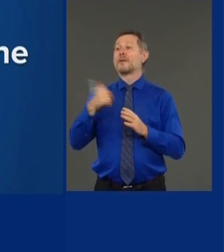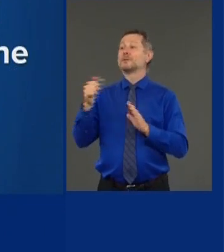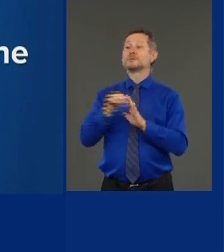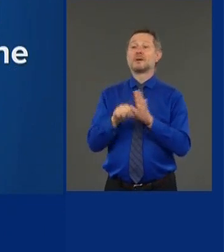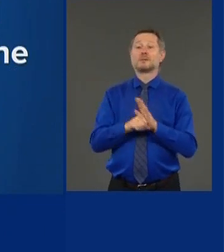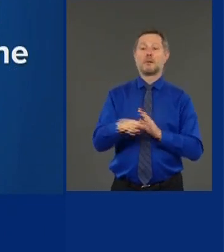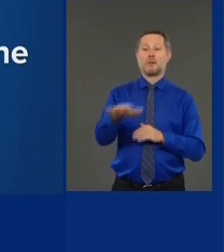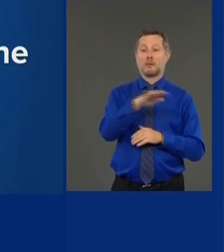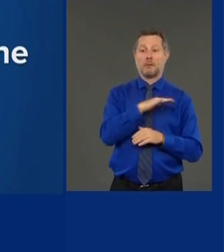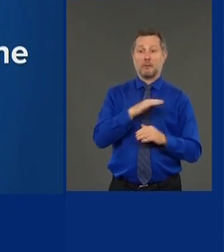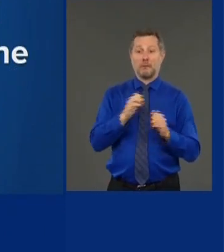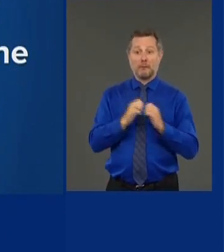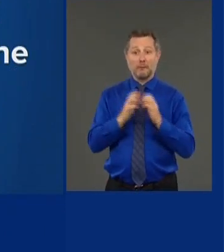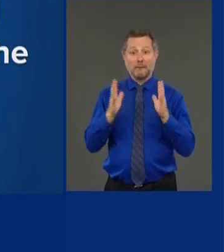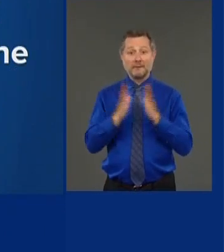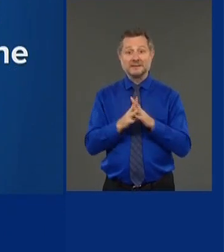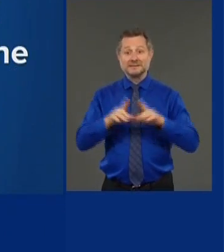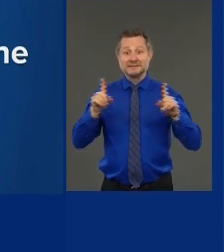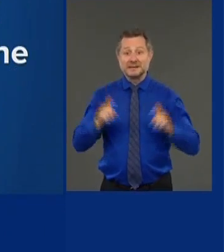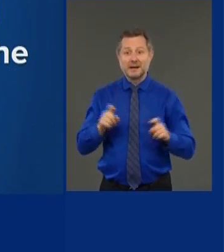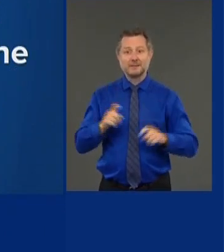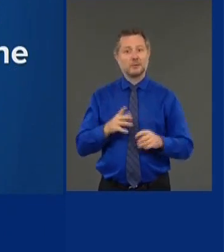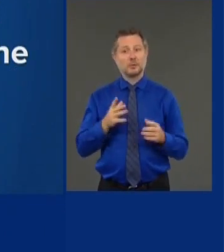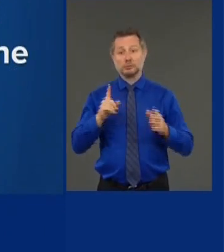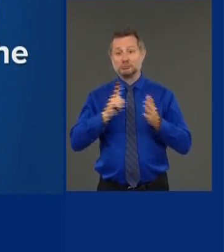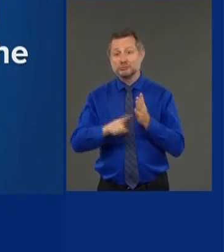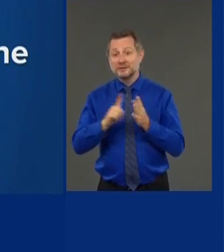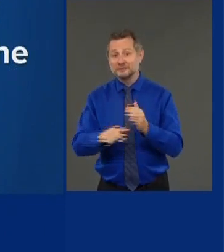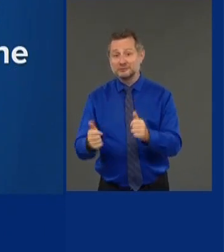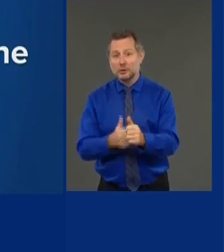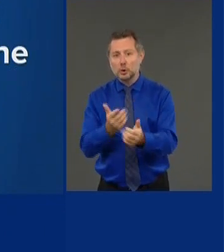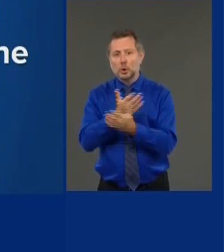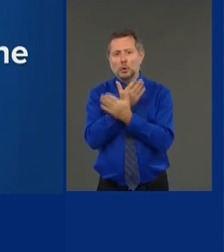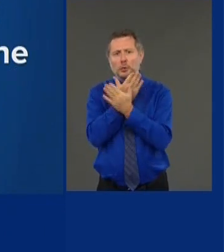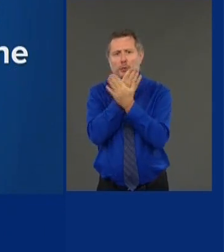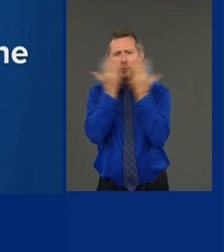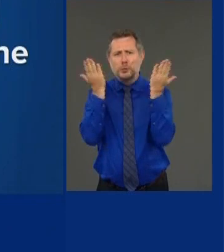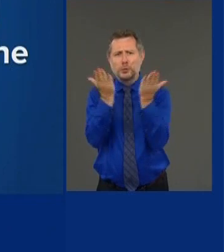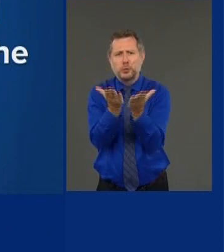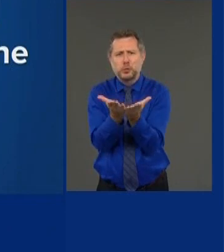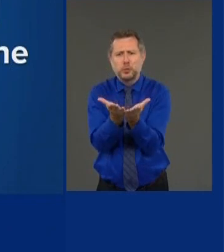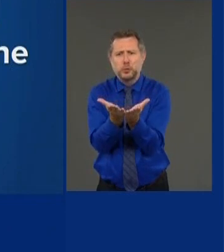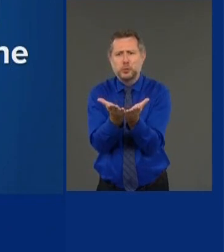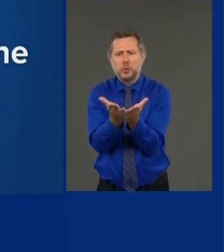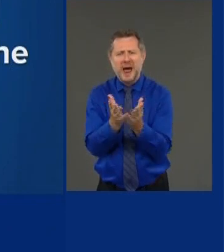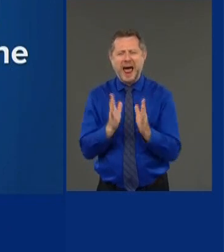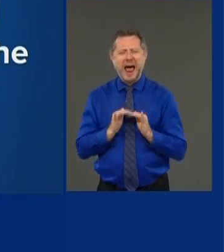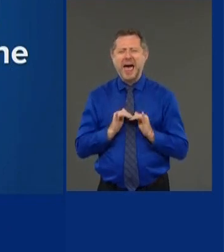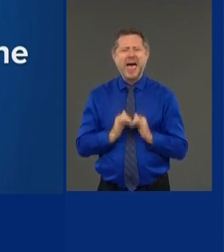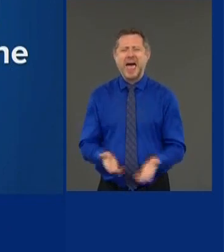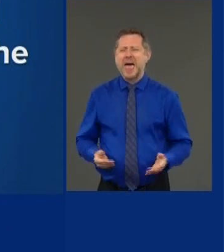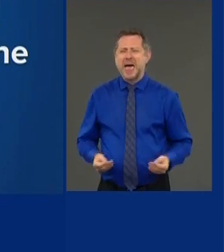AND PAY NO ATTENTION TO IT! NO ATTENTION TO IT. SIX MONTHS LATER, THESE STATES STILL DON'T HAVE TESTING AND